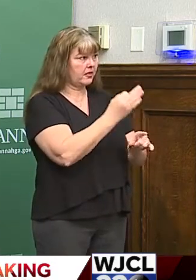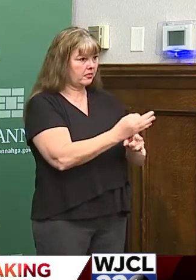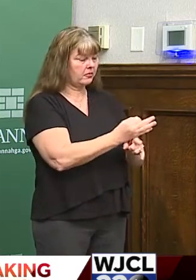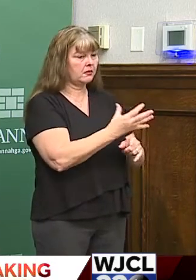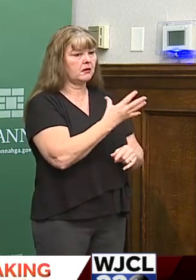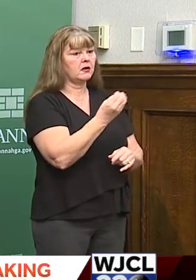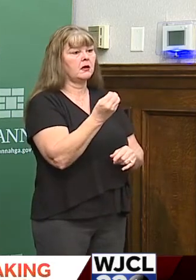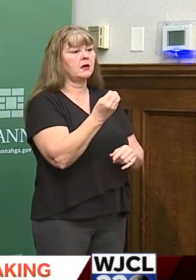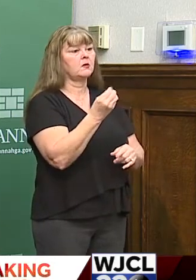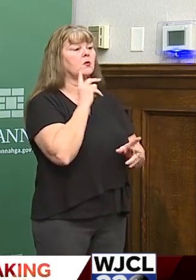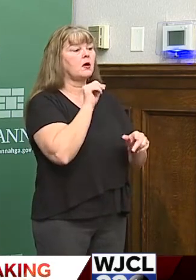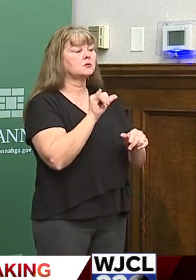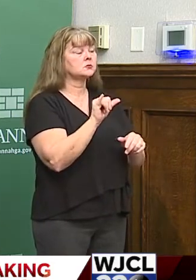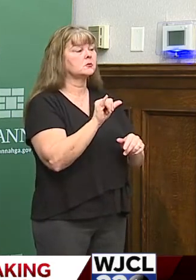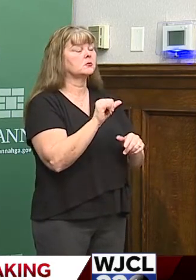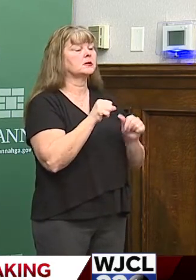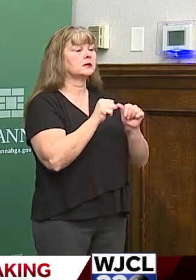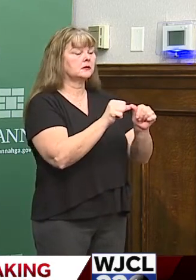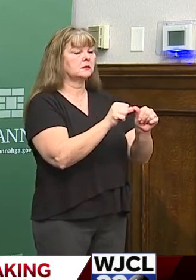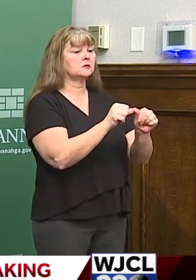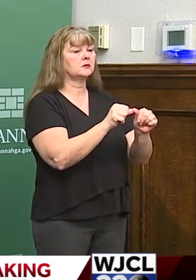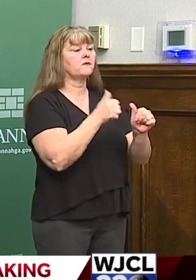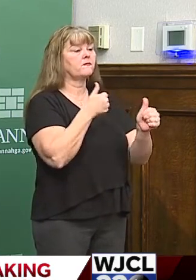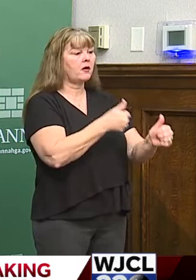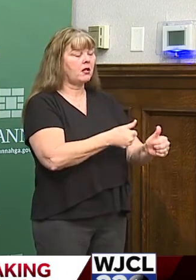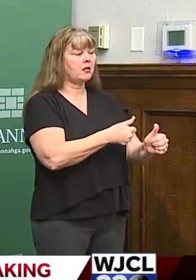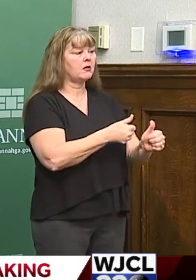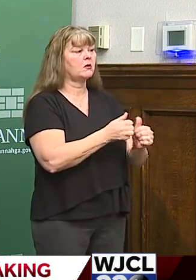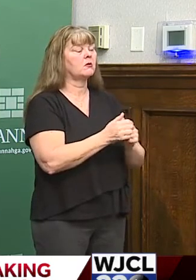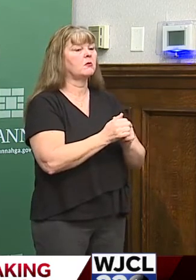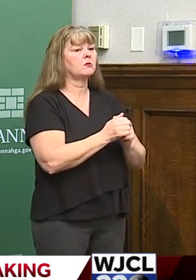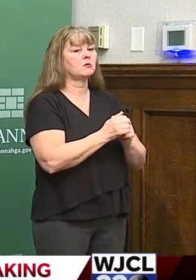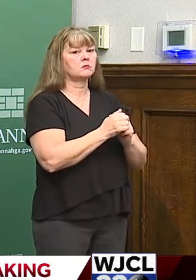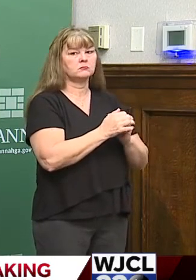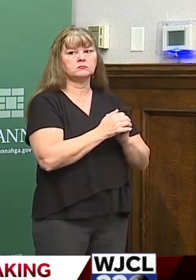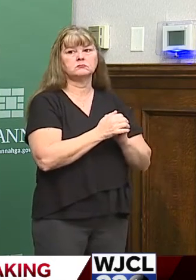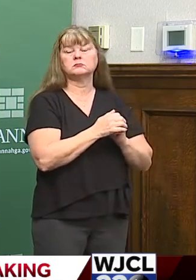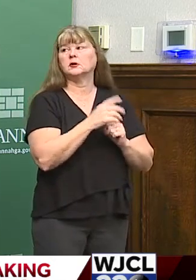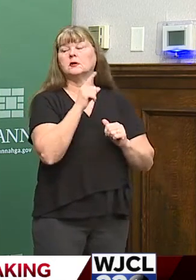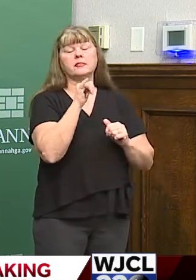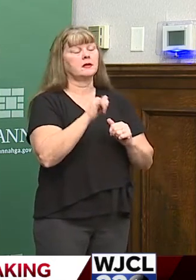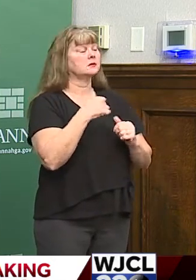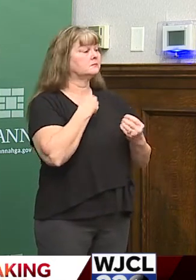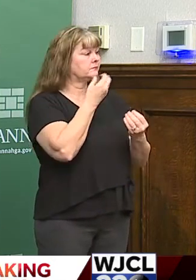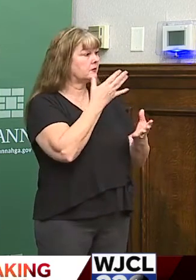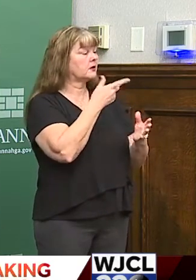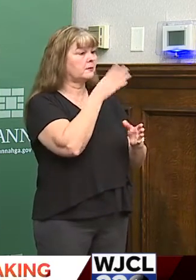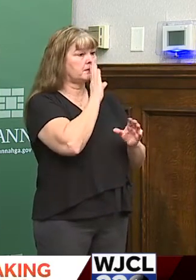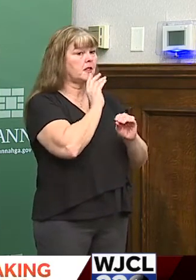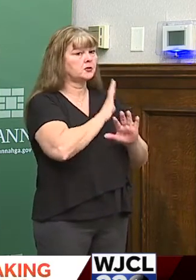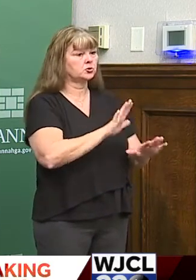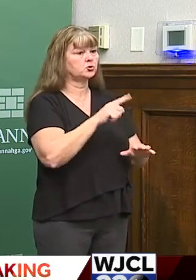SO WE WILL CONTINUE TO KEEP THE FAITH BUT WE WILL ALSO CONTINUE TO FOLLOW THE SIGNS.